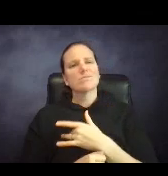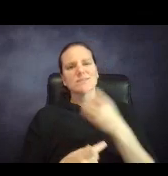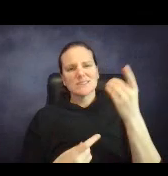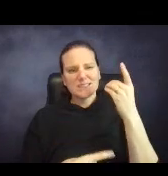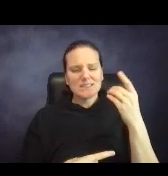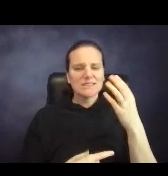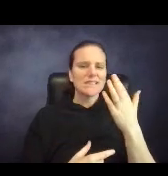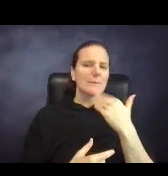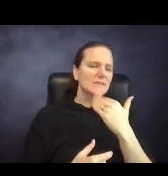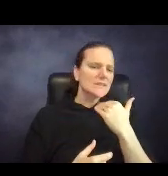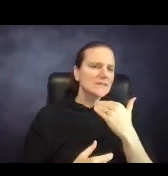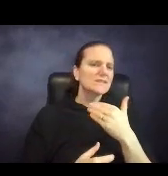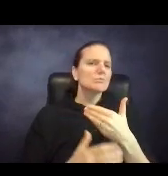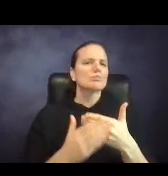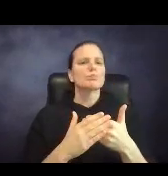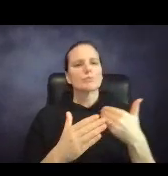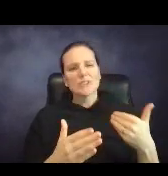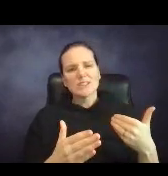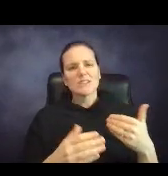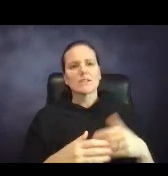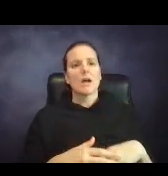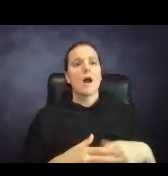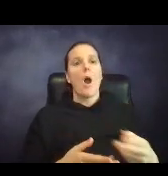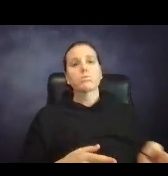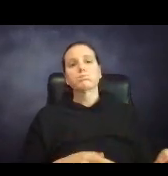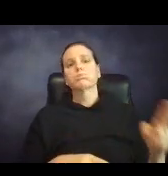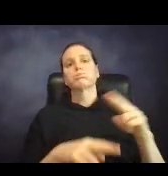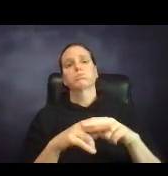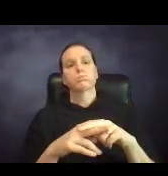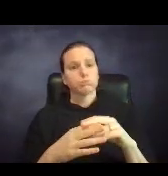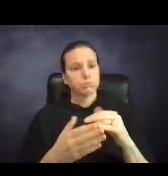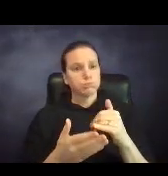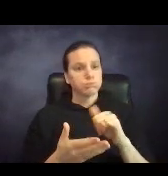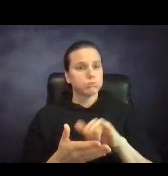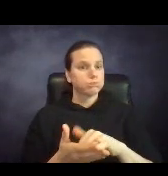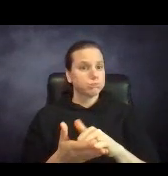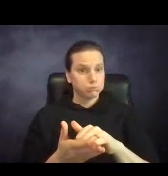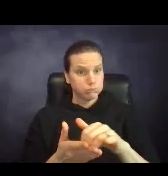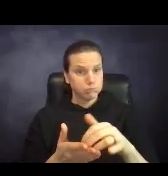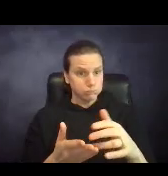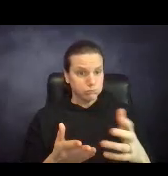prediabetes, obesity, weight gain. And you know, we don't,